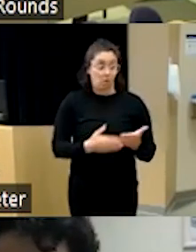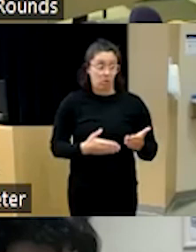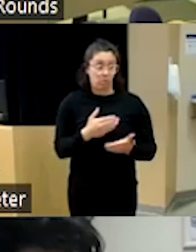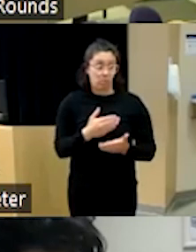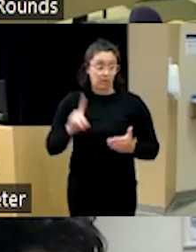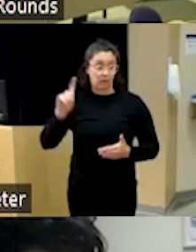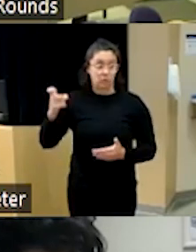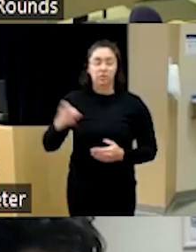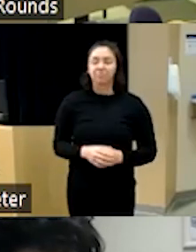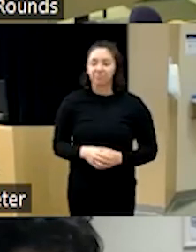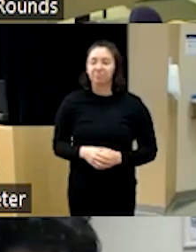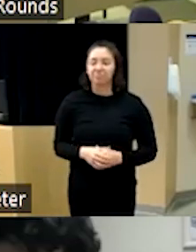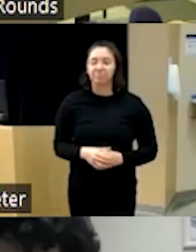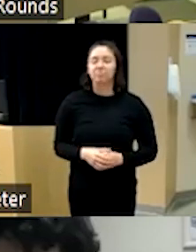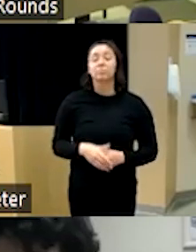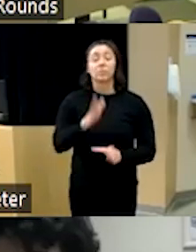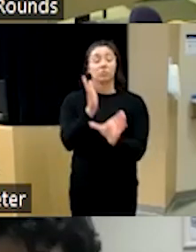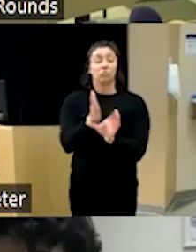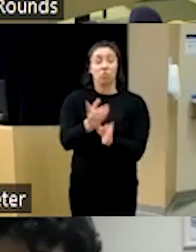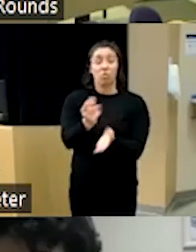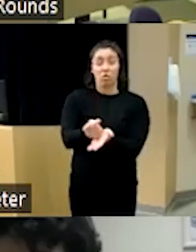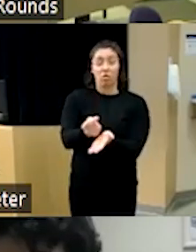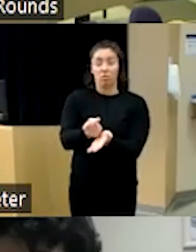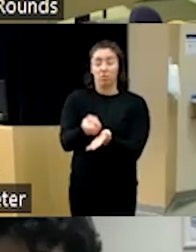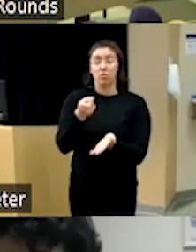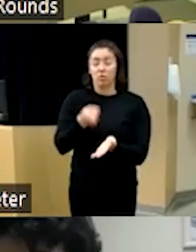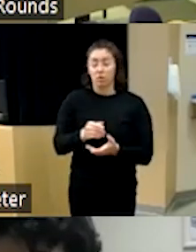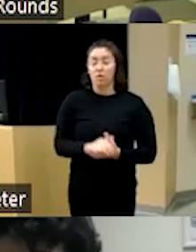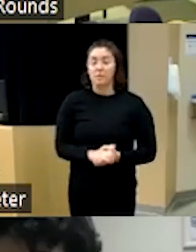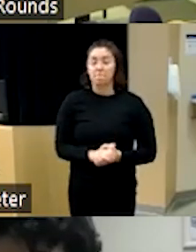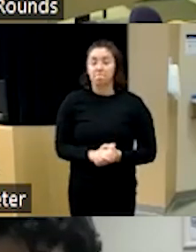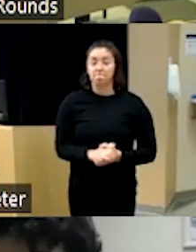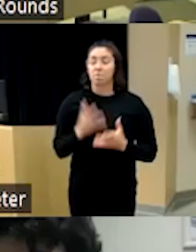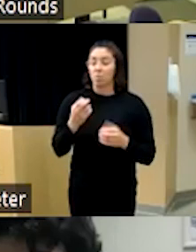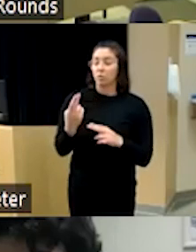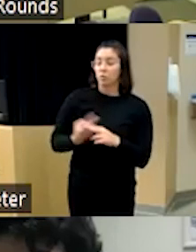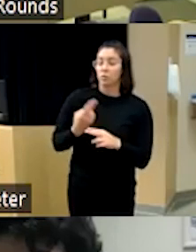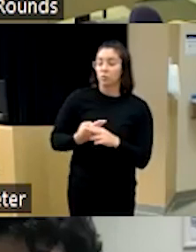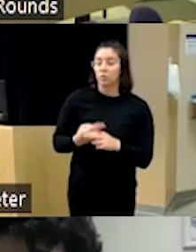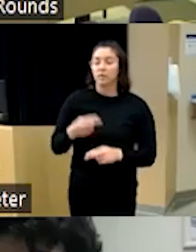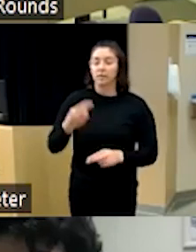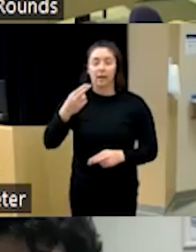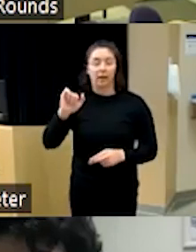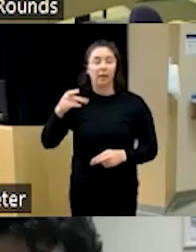um I know that one of our psychotherapists um she wanted to do to use hypnosis sort of also